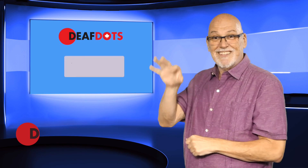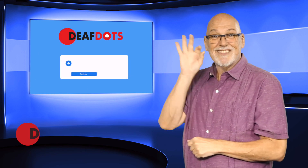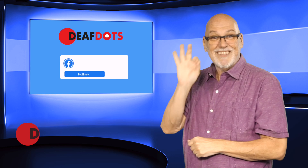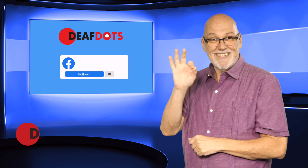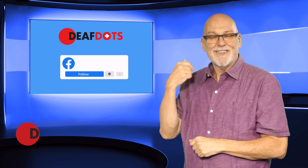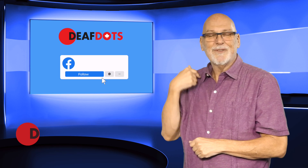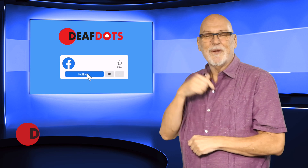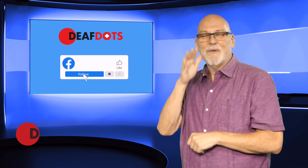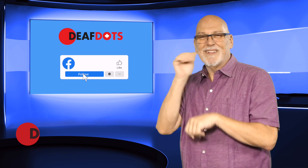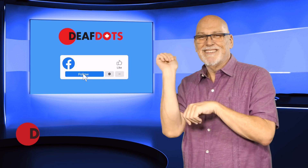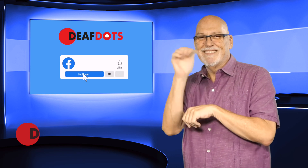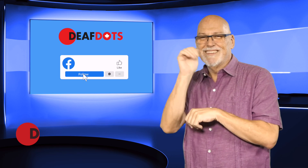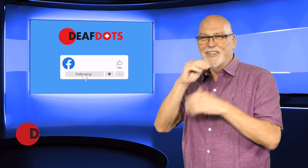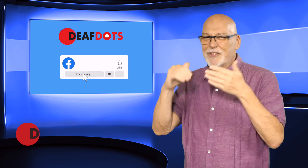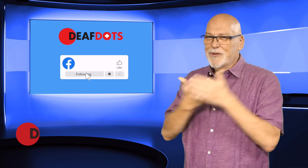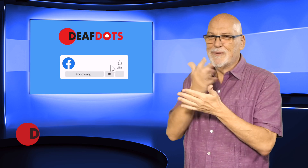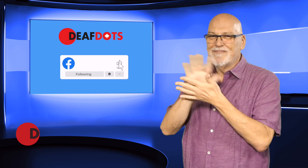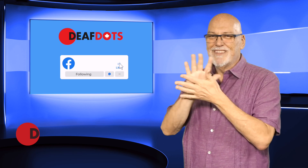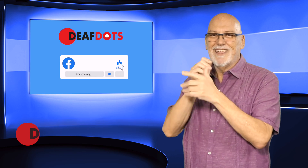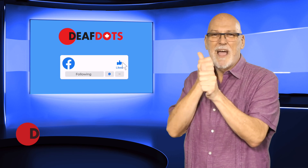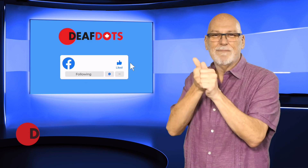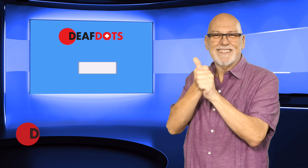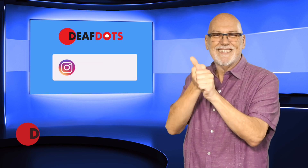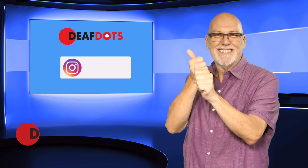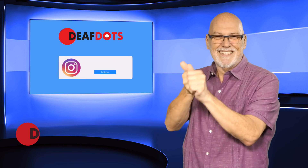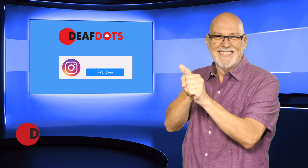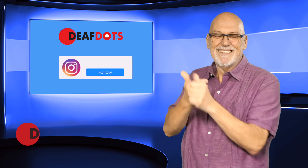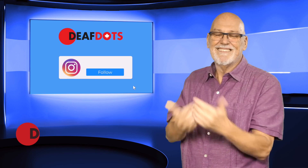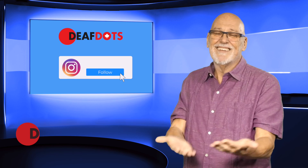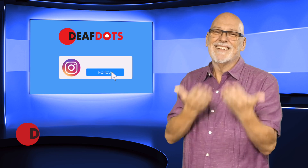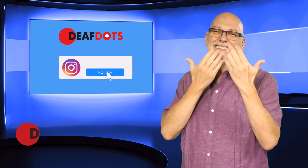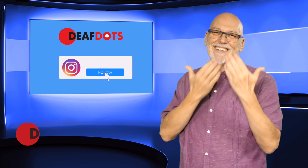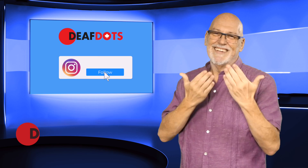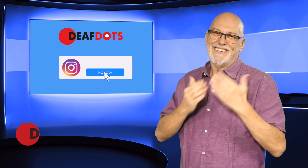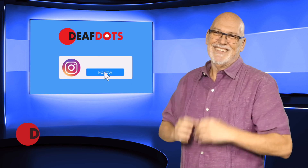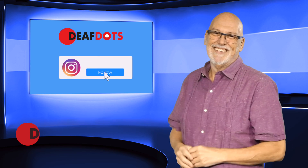DeafDots to get new video updates!